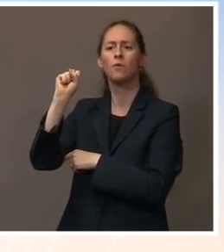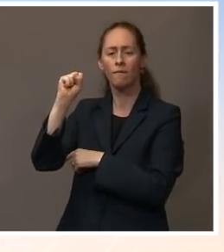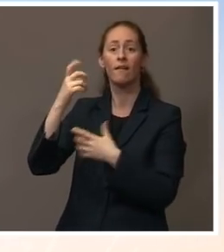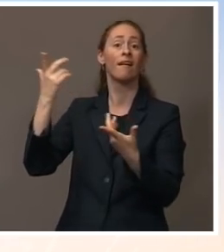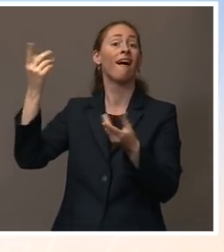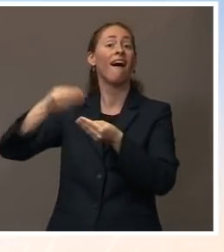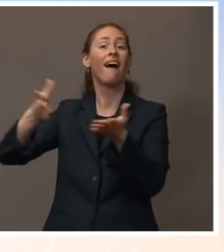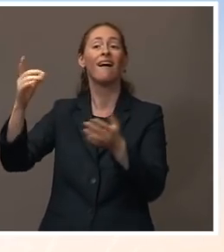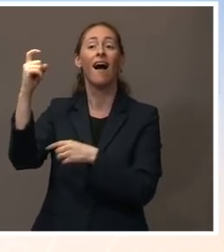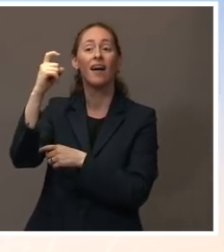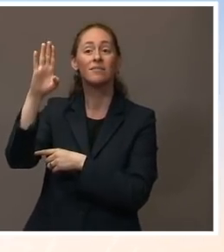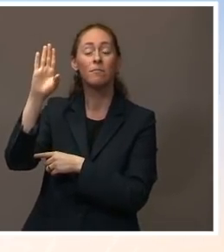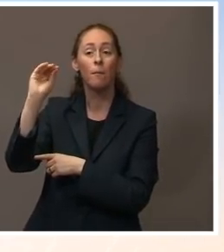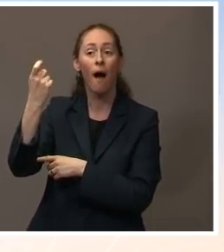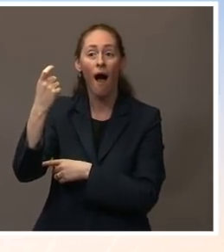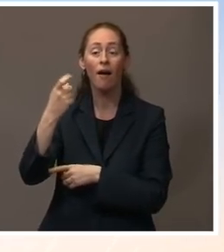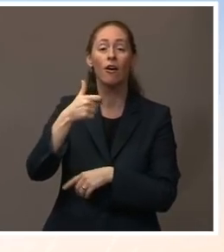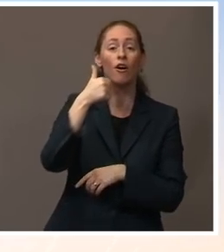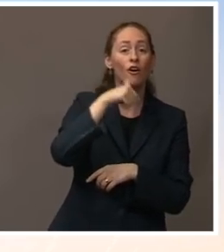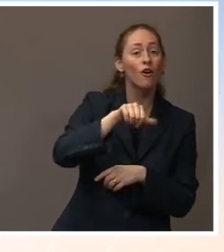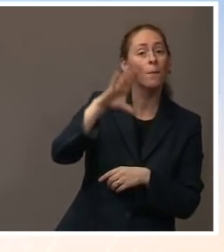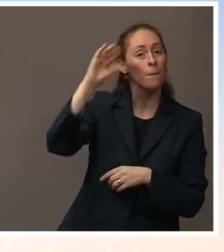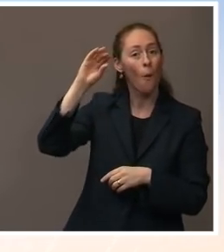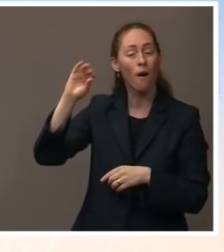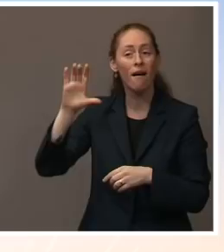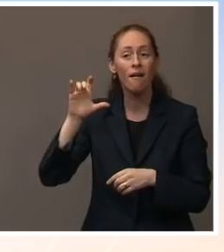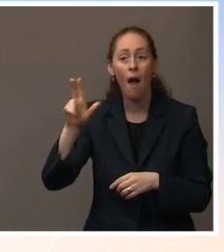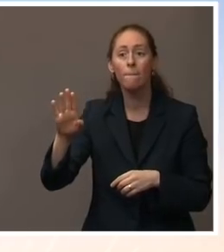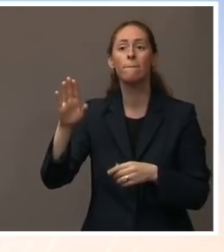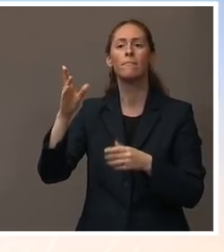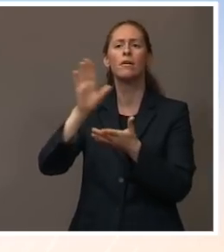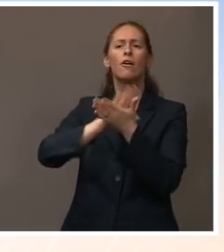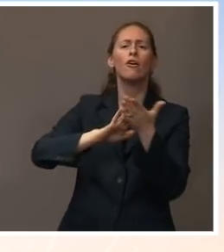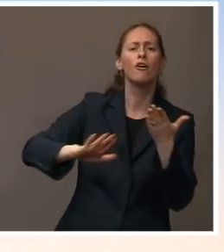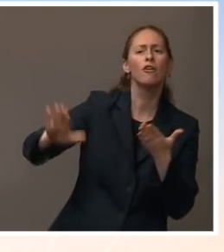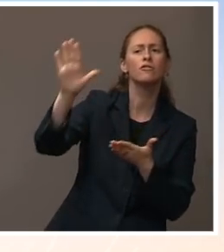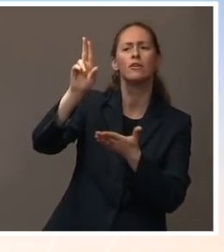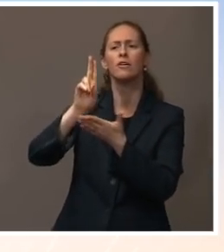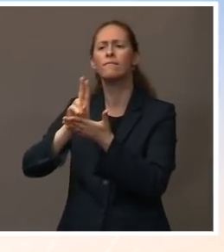The College Challenge is rallying university students across the country. Walgreens is giving out $25